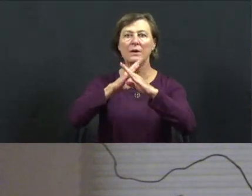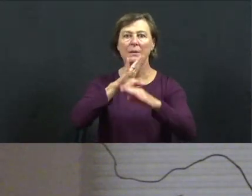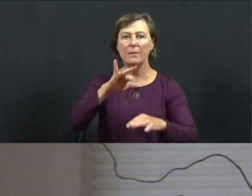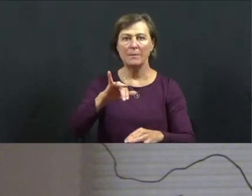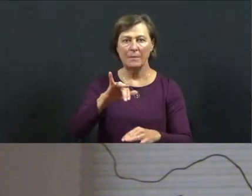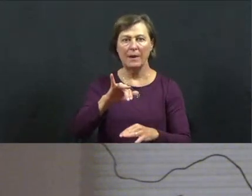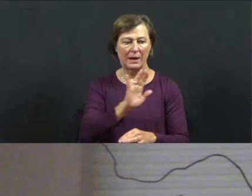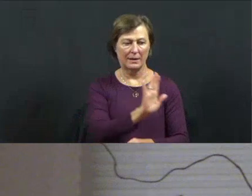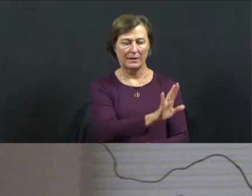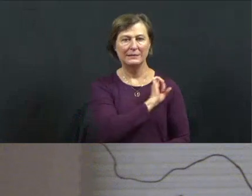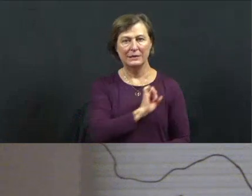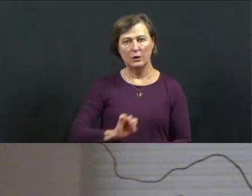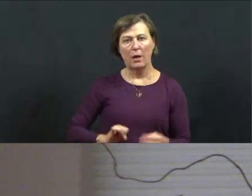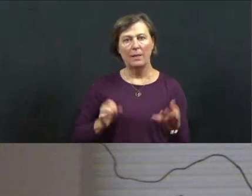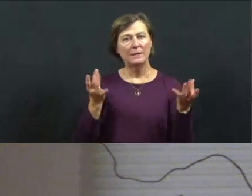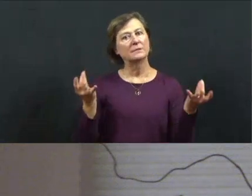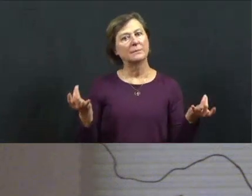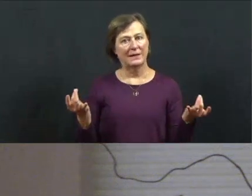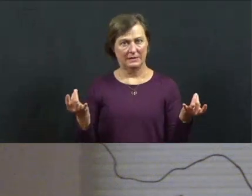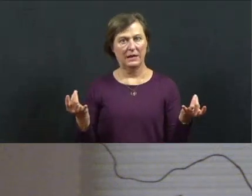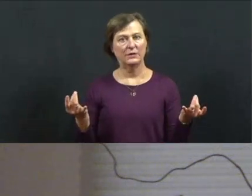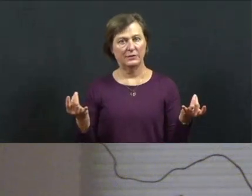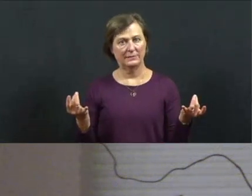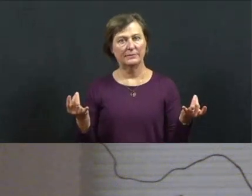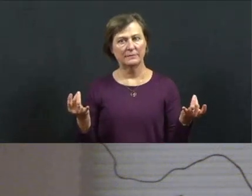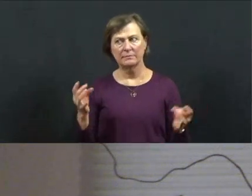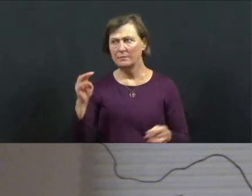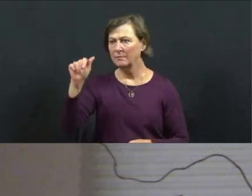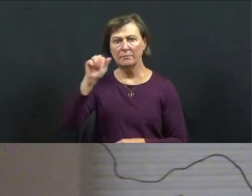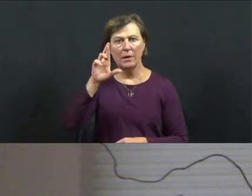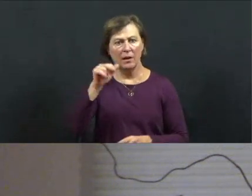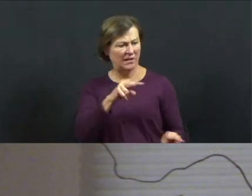meditation. Mara saw that the storm had no